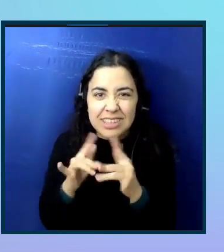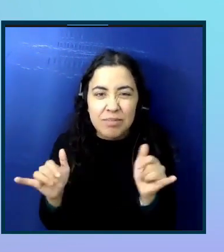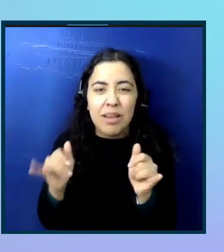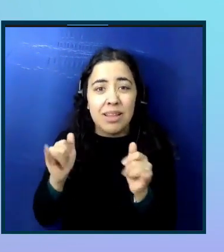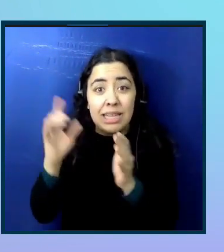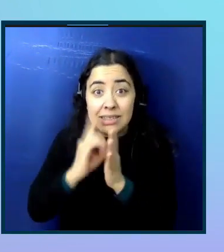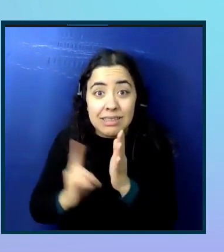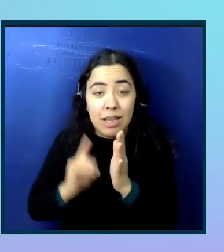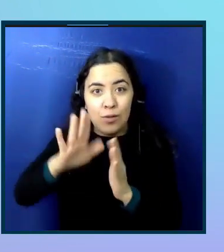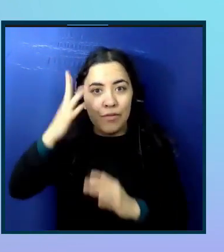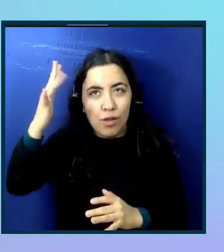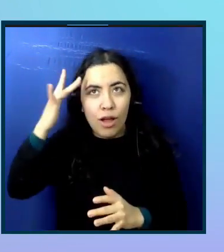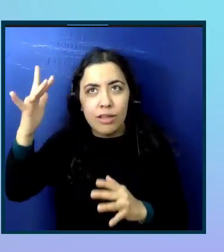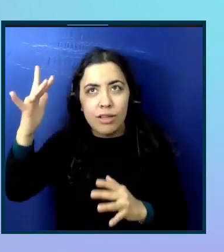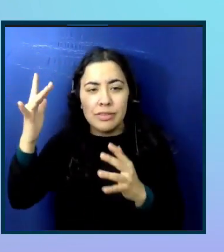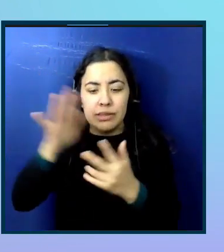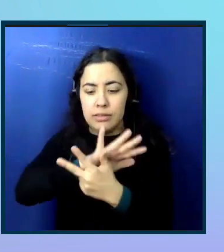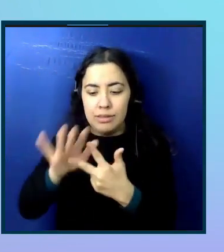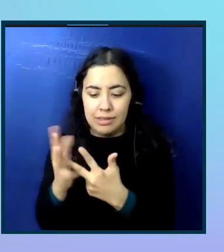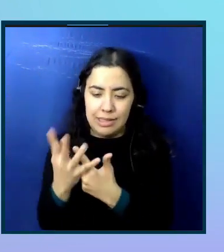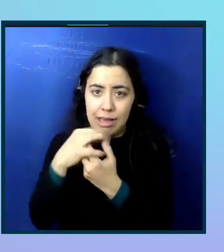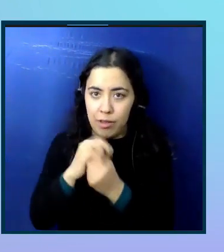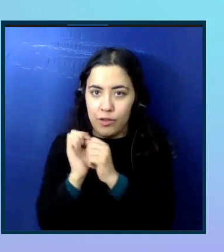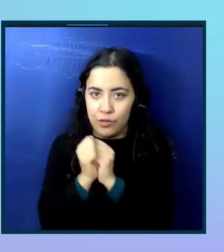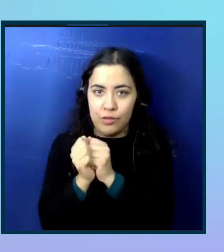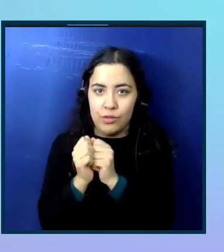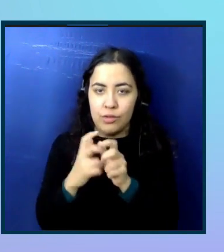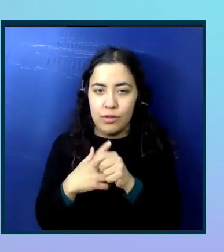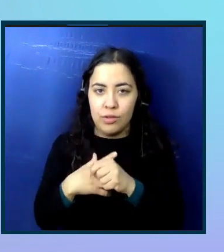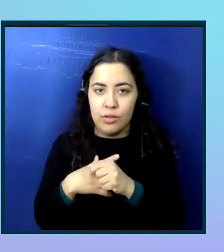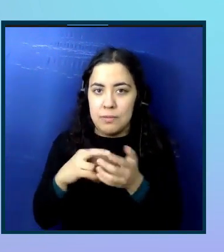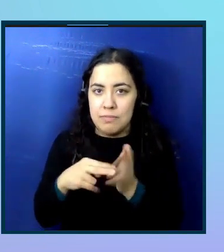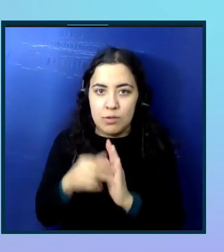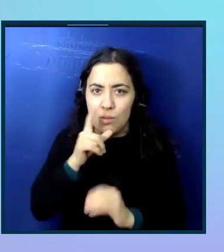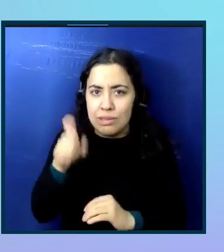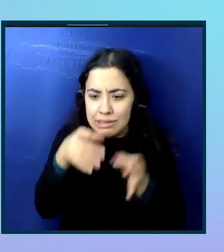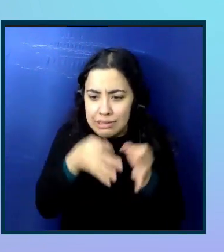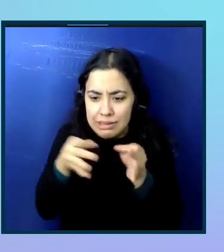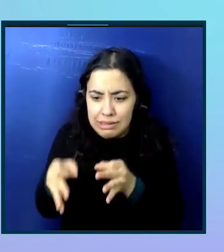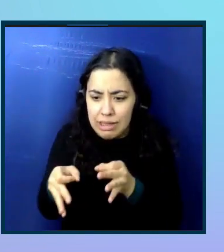those design philosophies together, and you can show, it's not like you have to make decisions. I can do this or this.